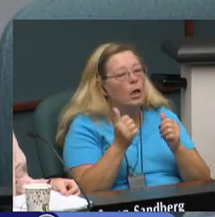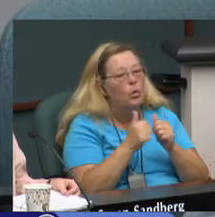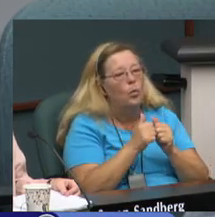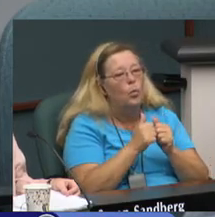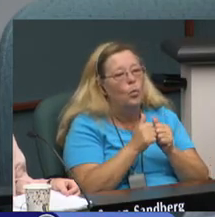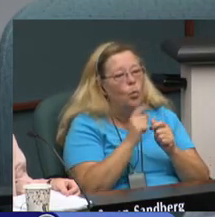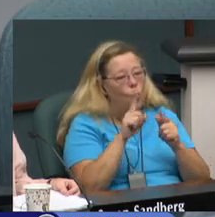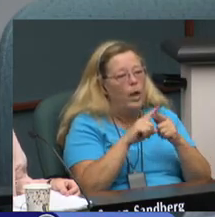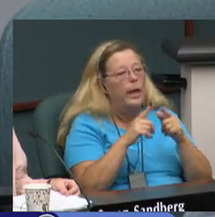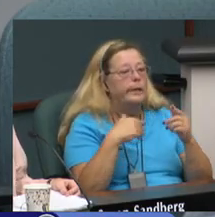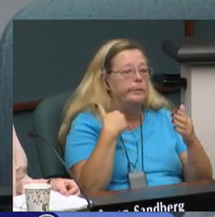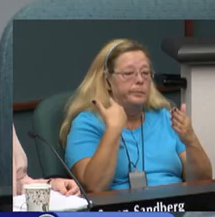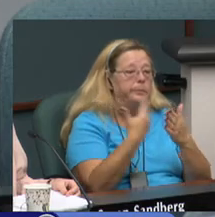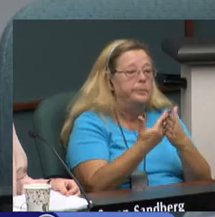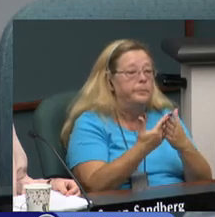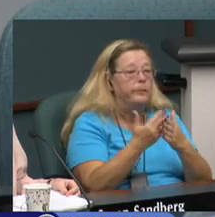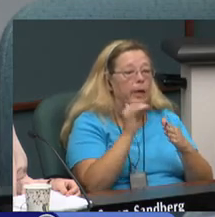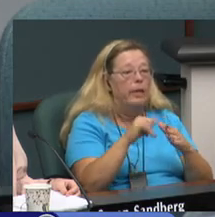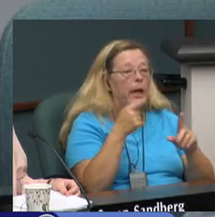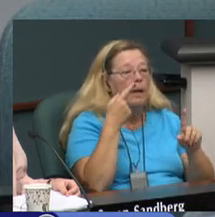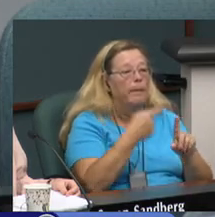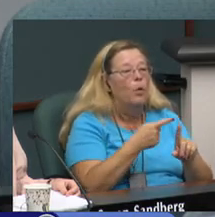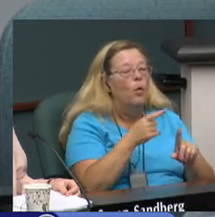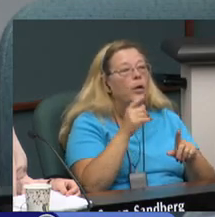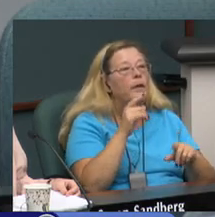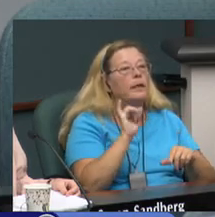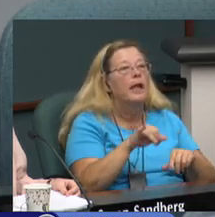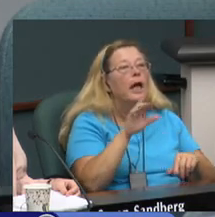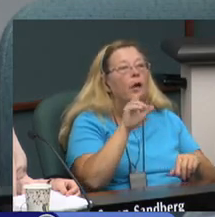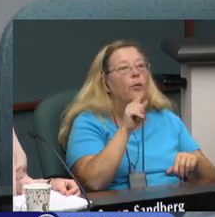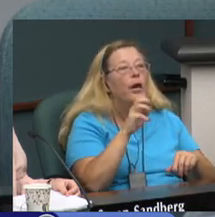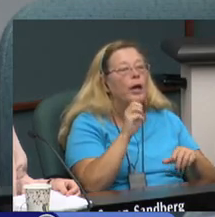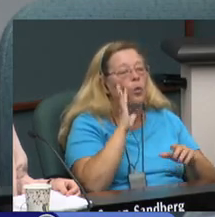point here that those rates would be clearly displayed on how those are